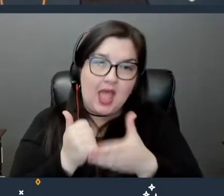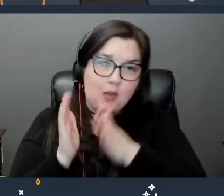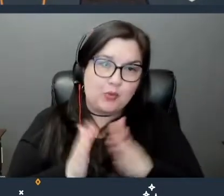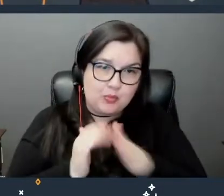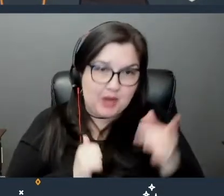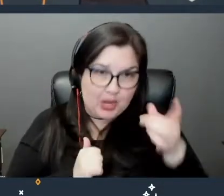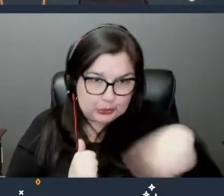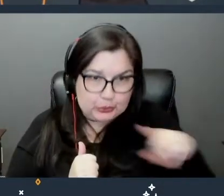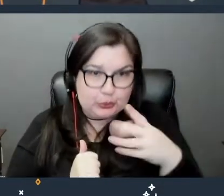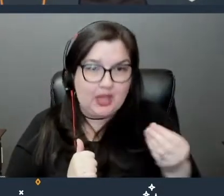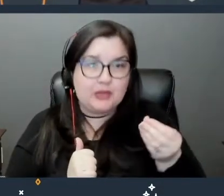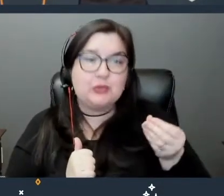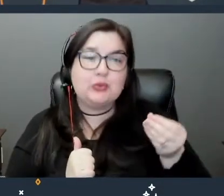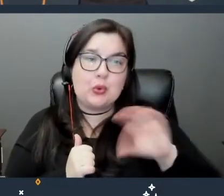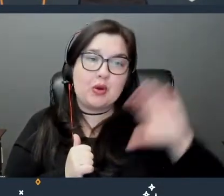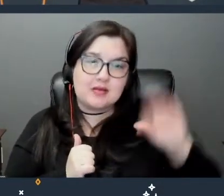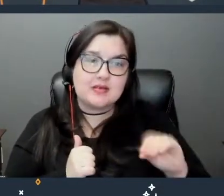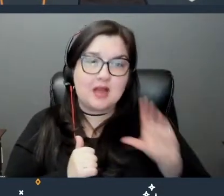by building an enterprise data lake on Amazon S3.